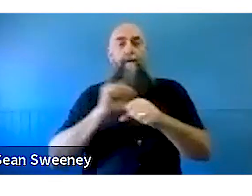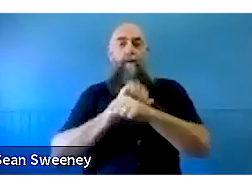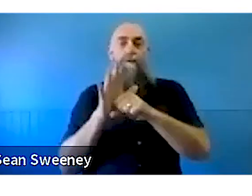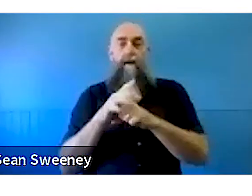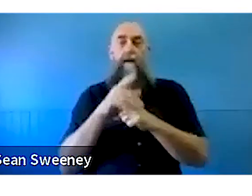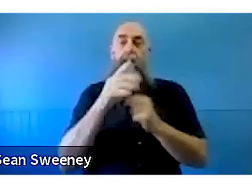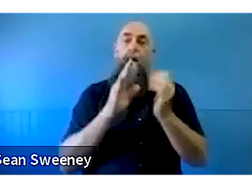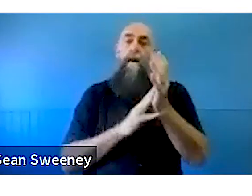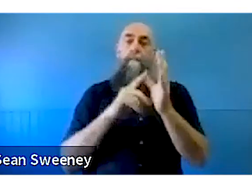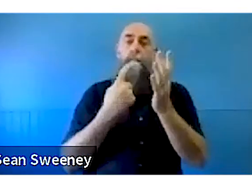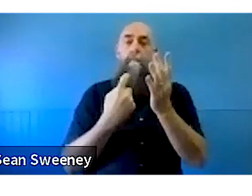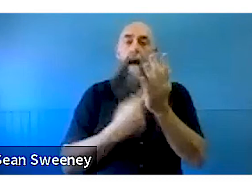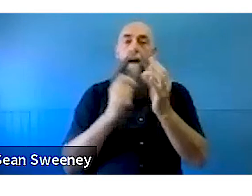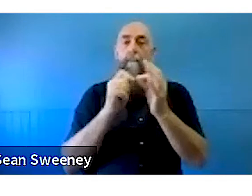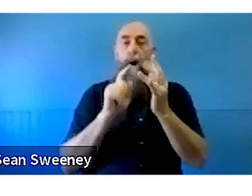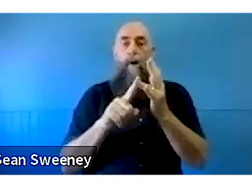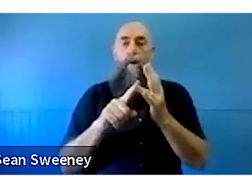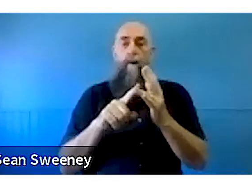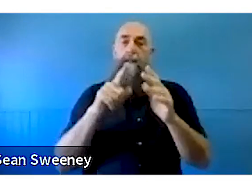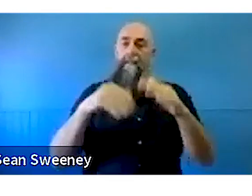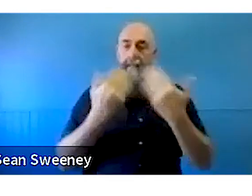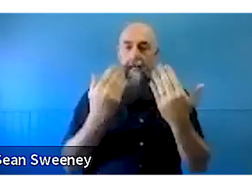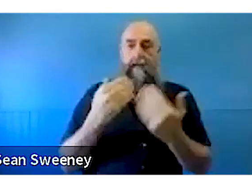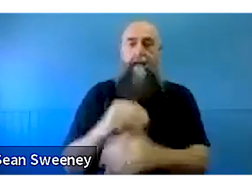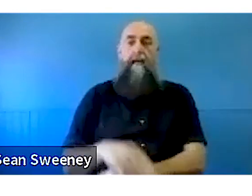Mattara.